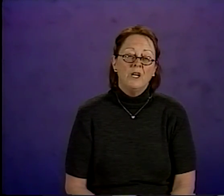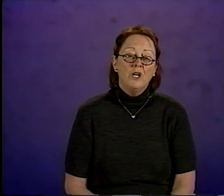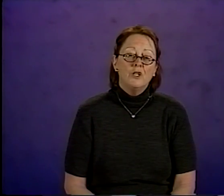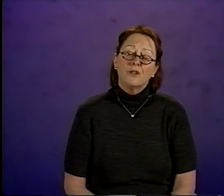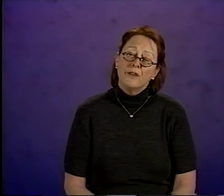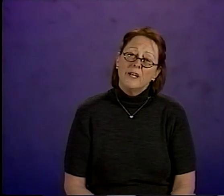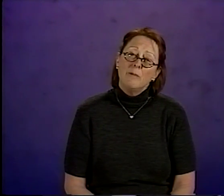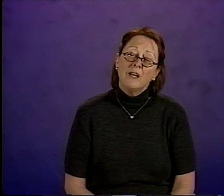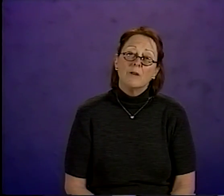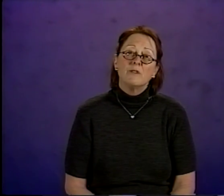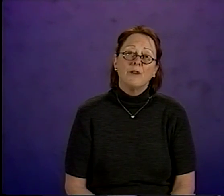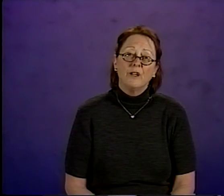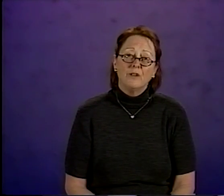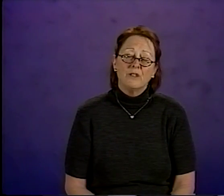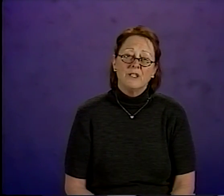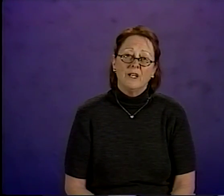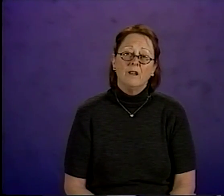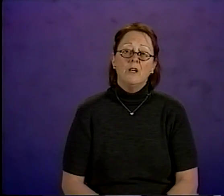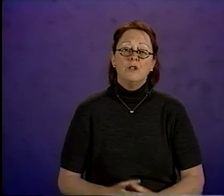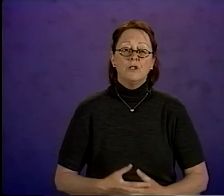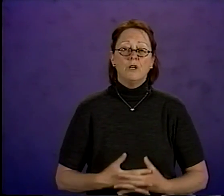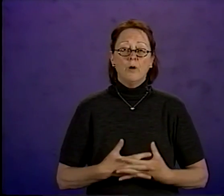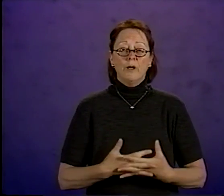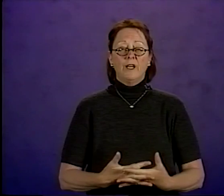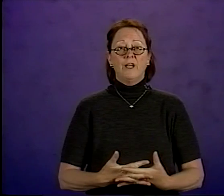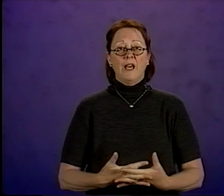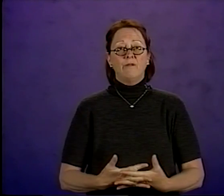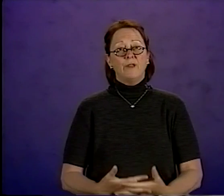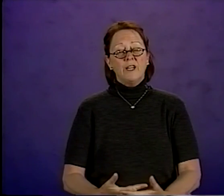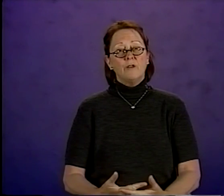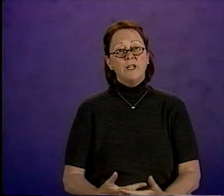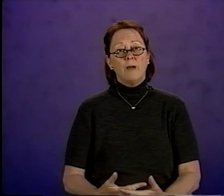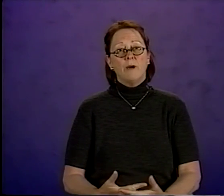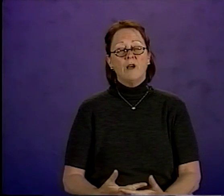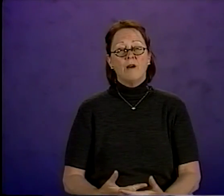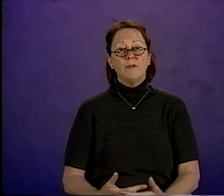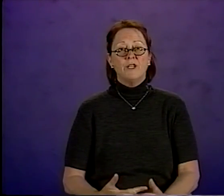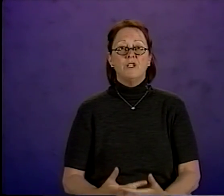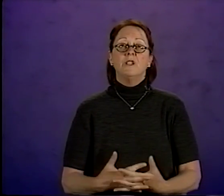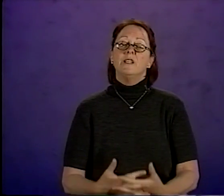So then it becomes very interesting to go in and videotape a conversation